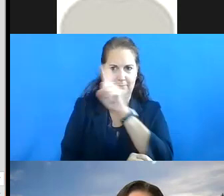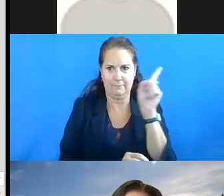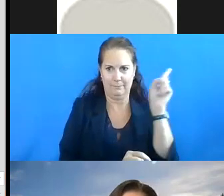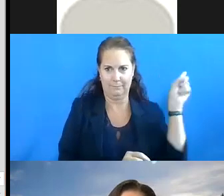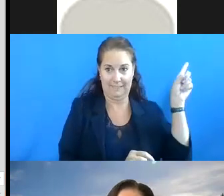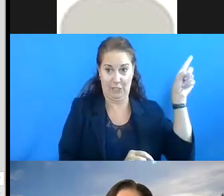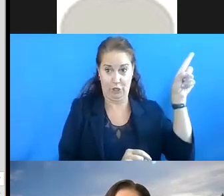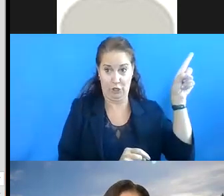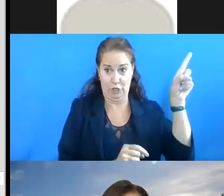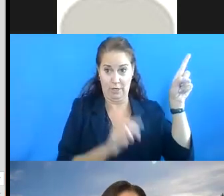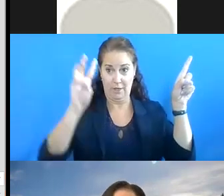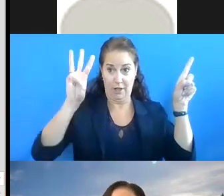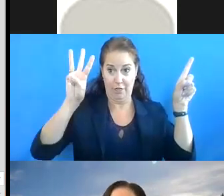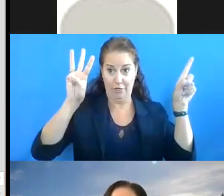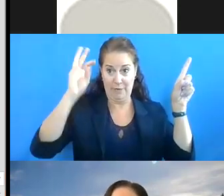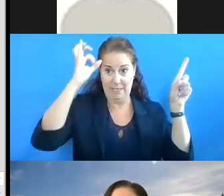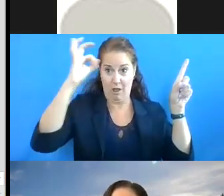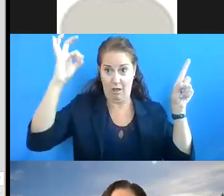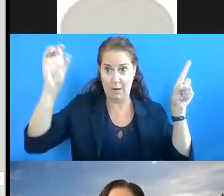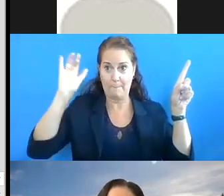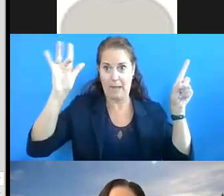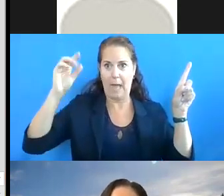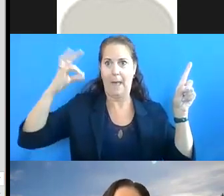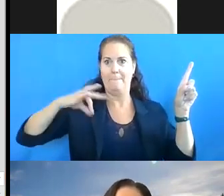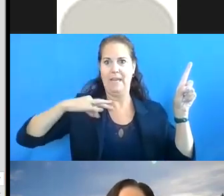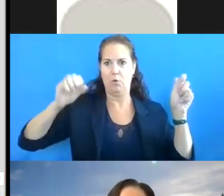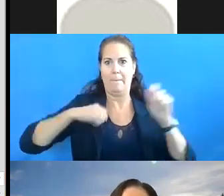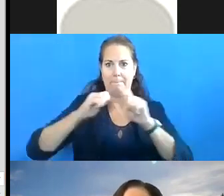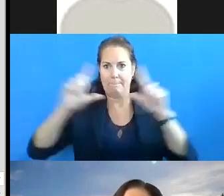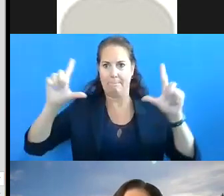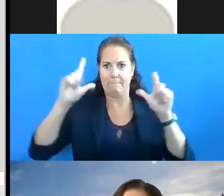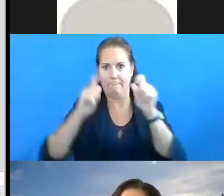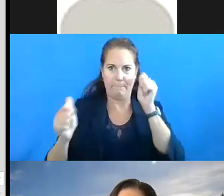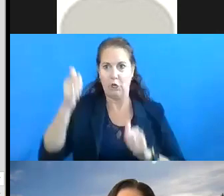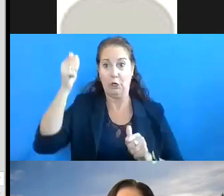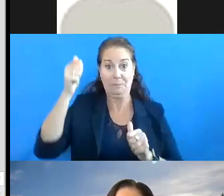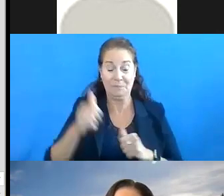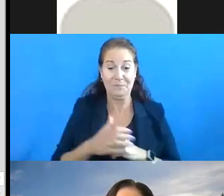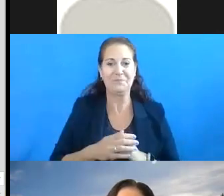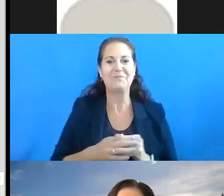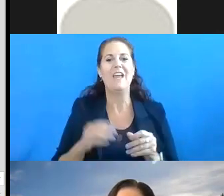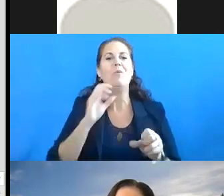Vanessa is going to be sharing the screen for me and working through the slides and yeah, hopefully